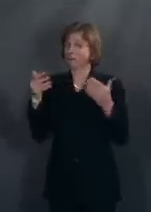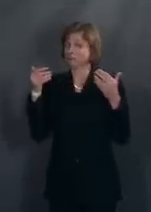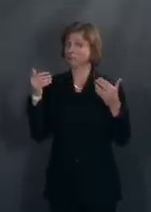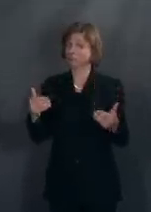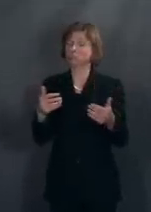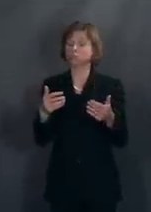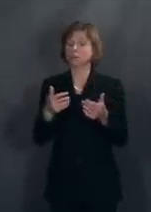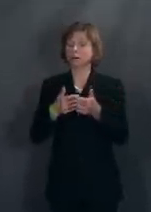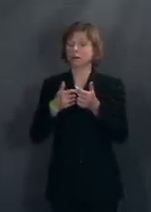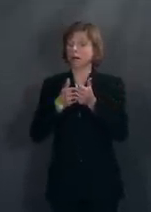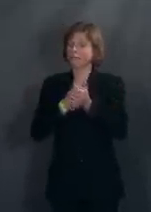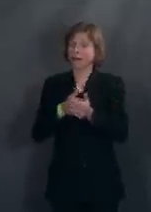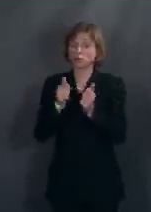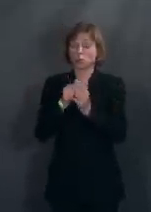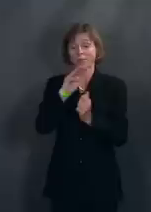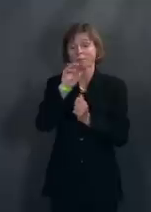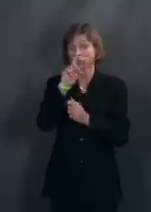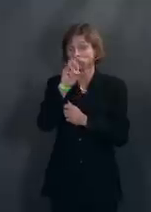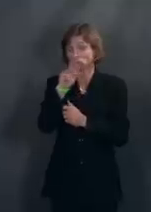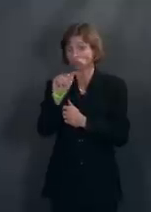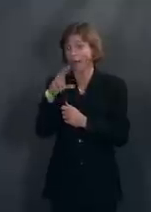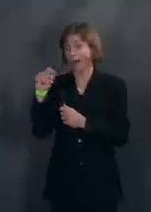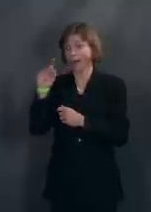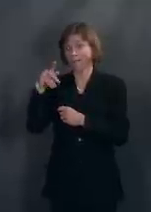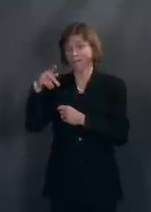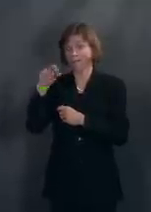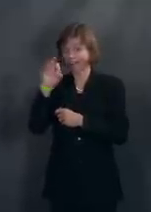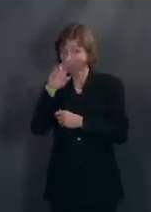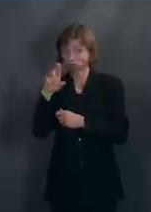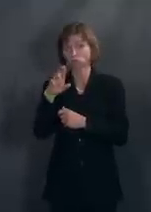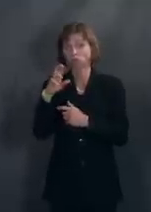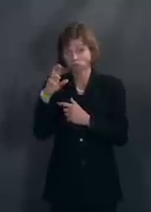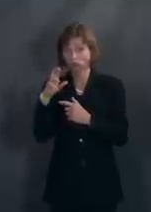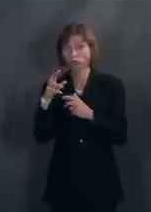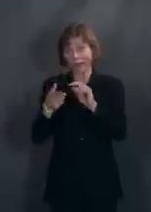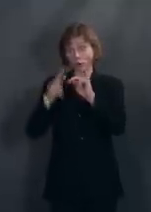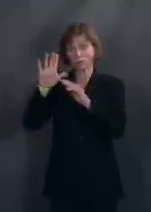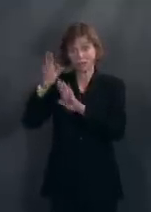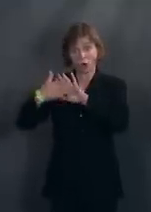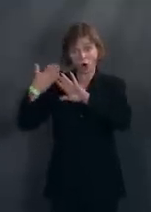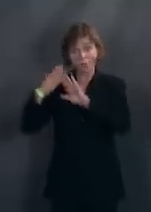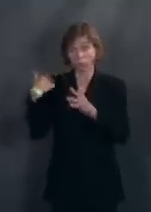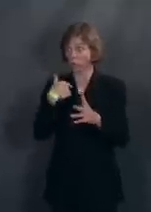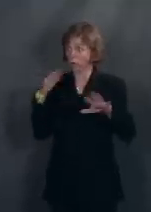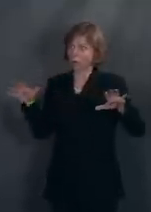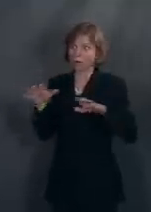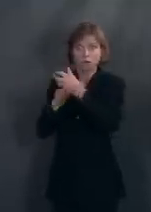We're doing all we can to monitor and help the manufacturers produce as much vaccine as possible.